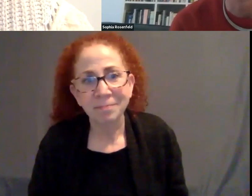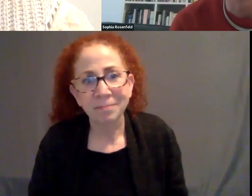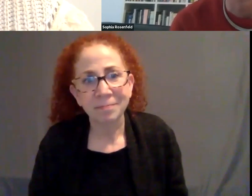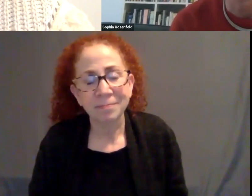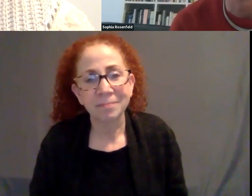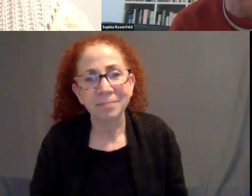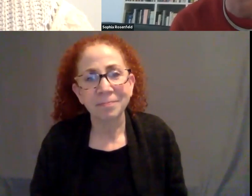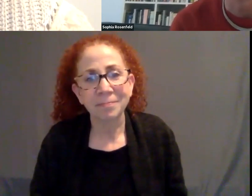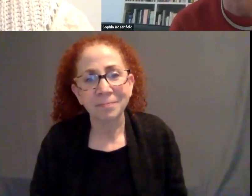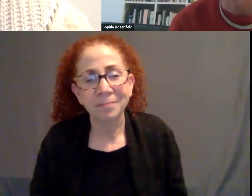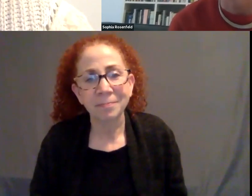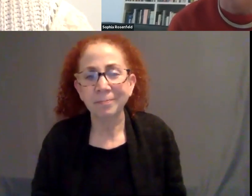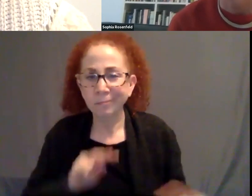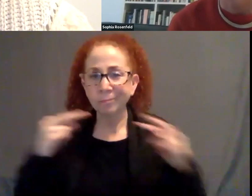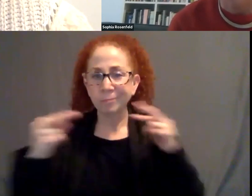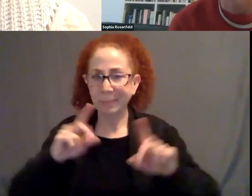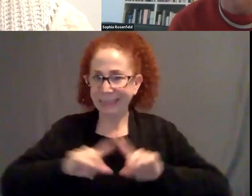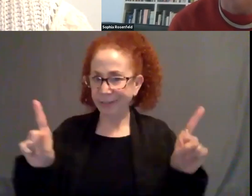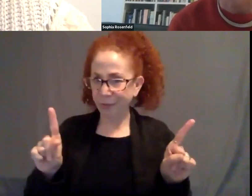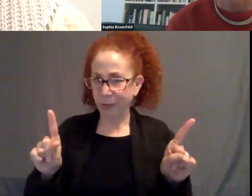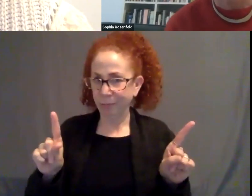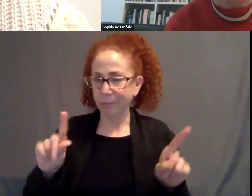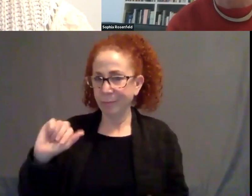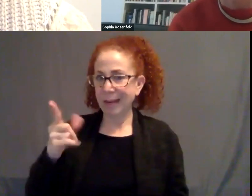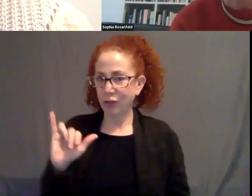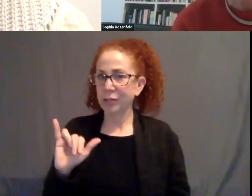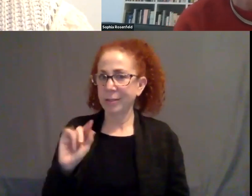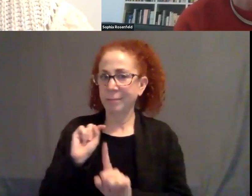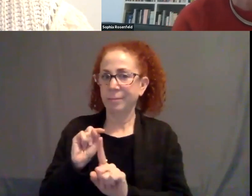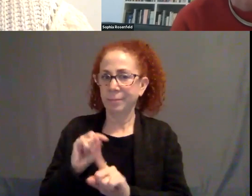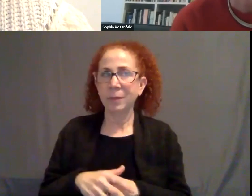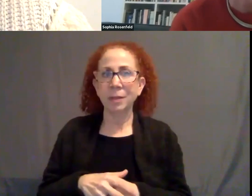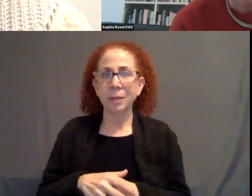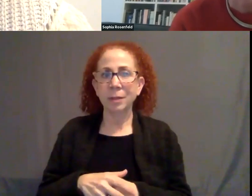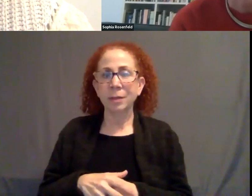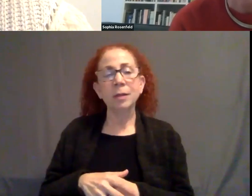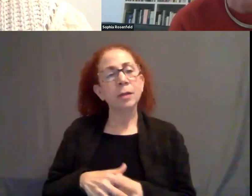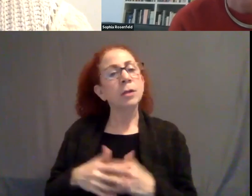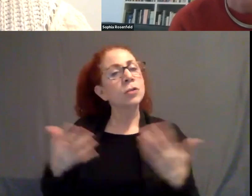So that's what I would say. I think that it works and it stands in,